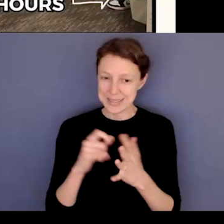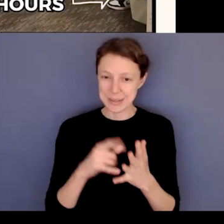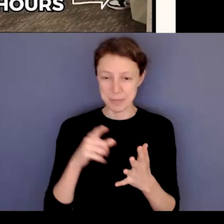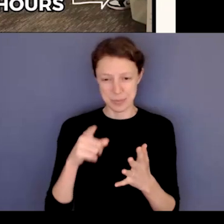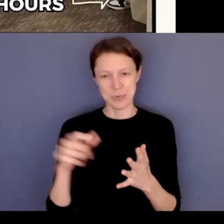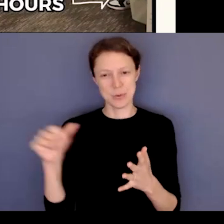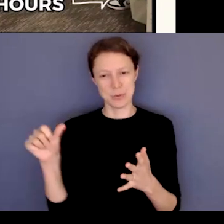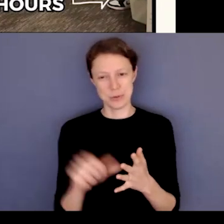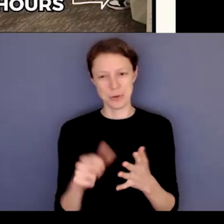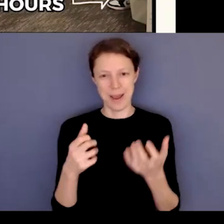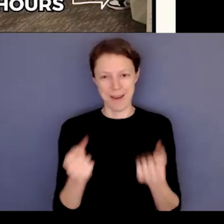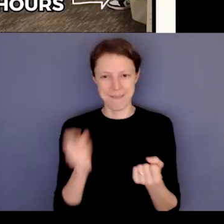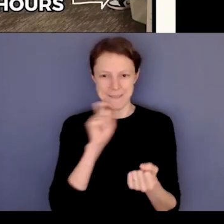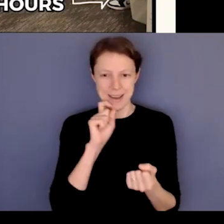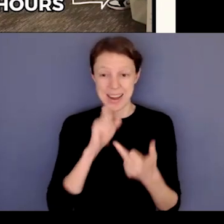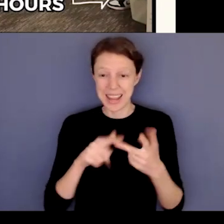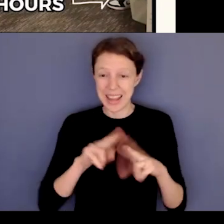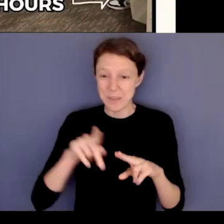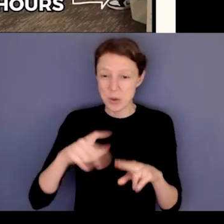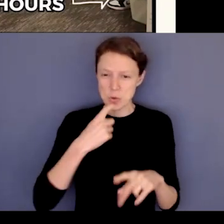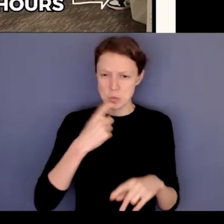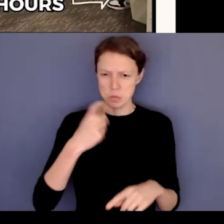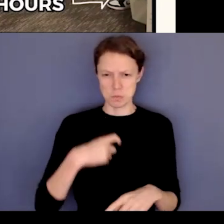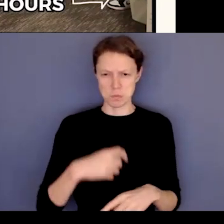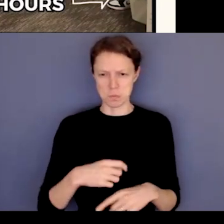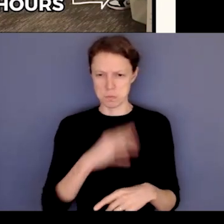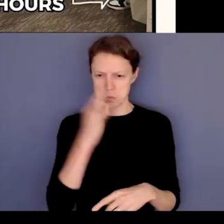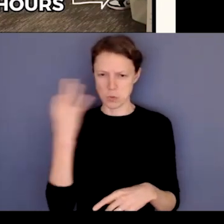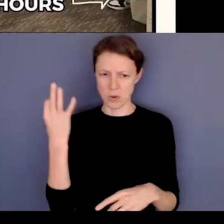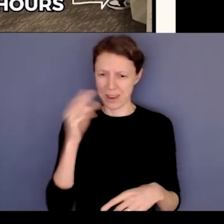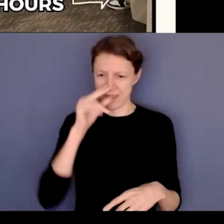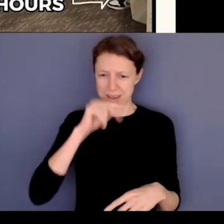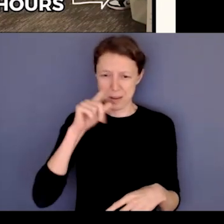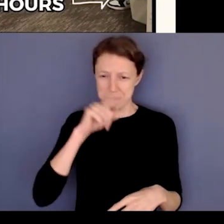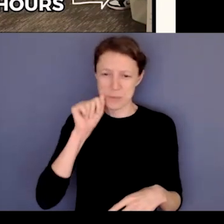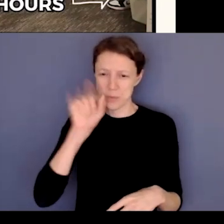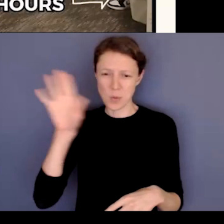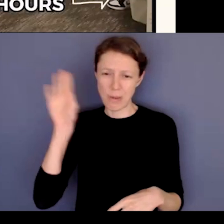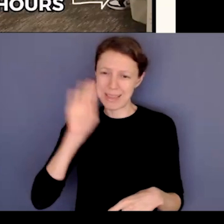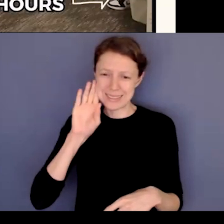seriously, young people won't listen. And I limit that not just to young people. People know when you're trying just